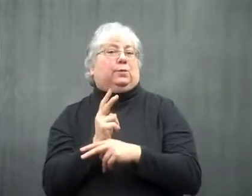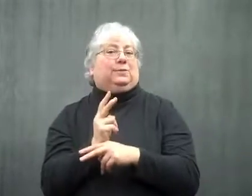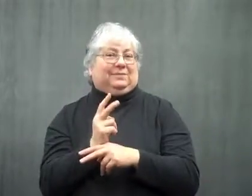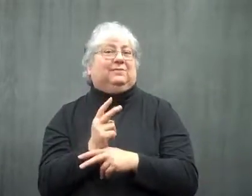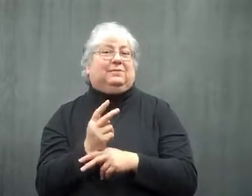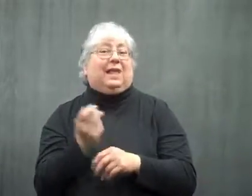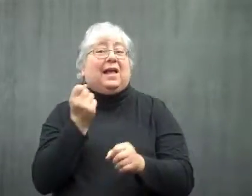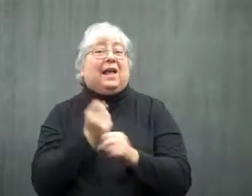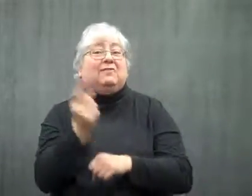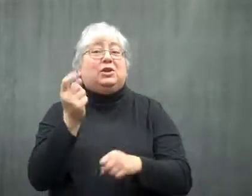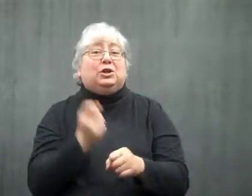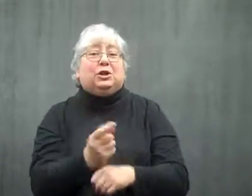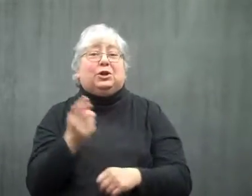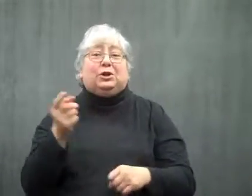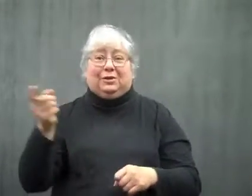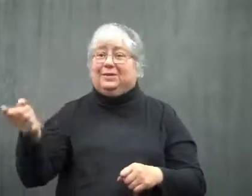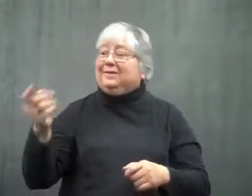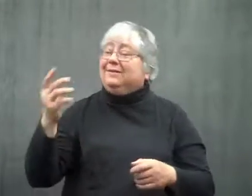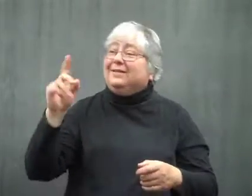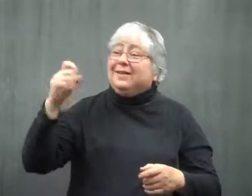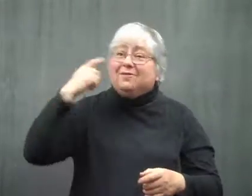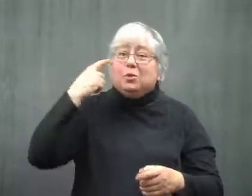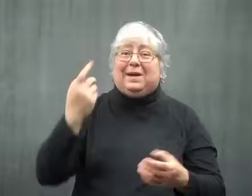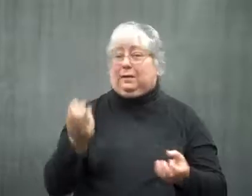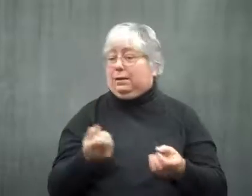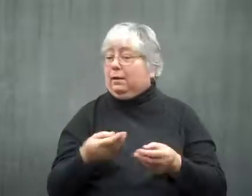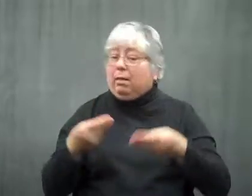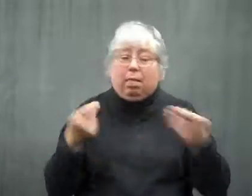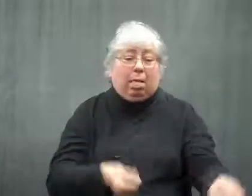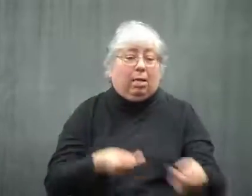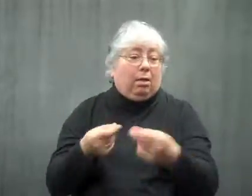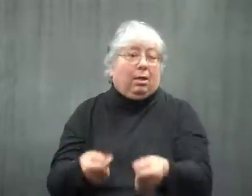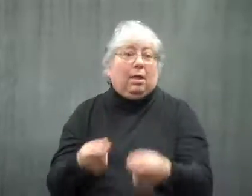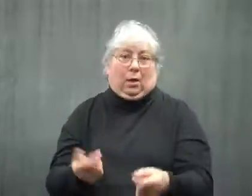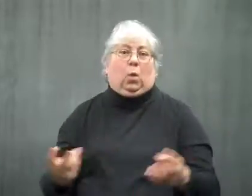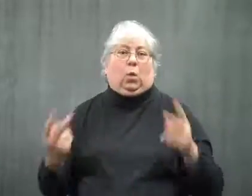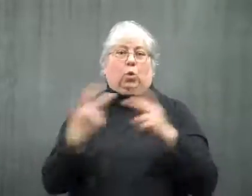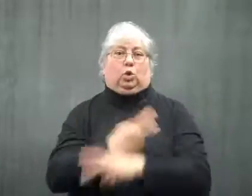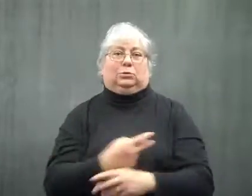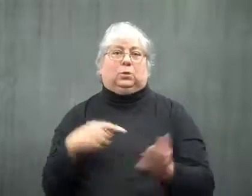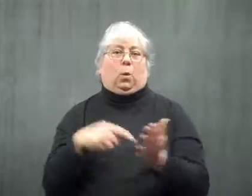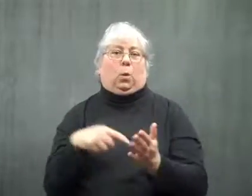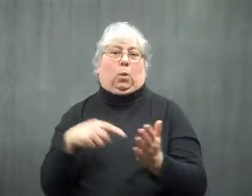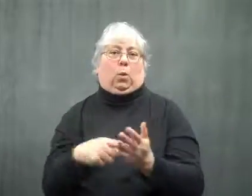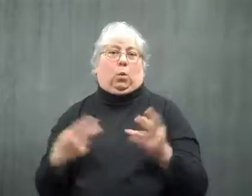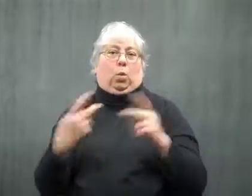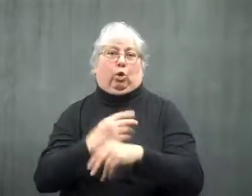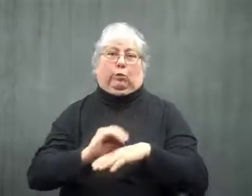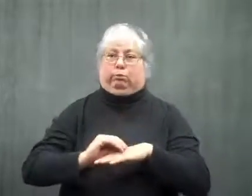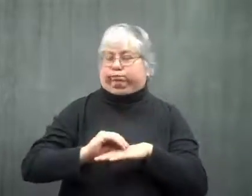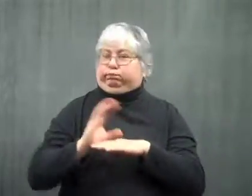Every year, government spending increases the national debt.